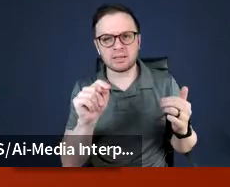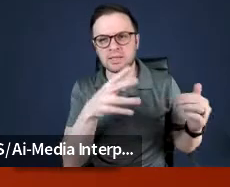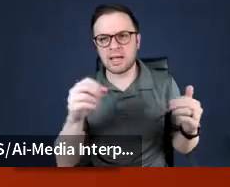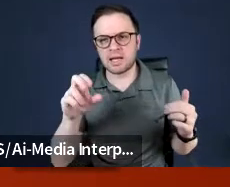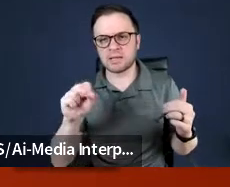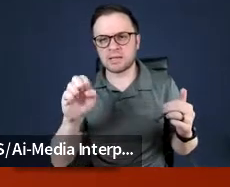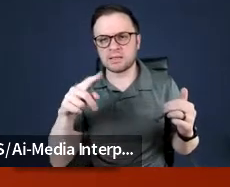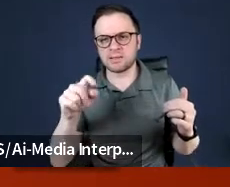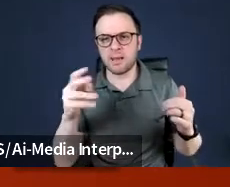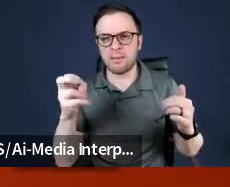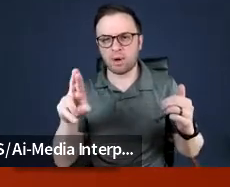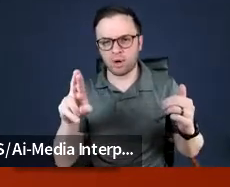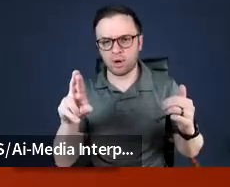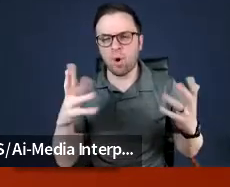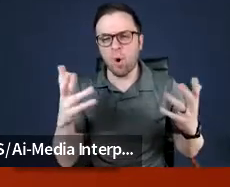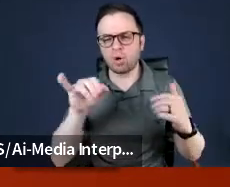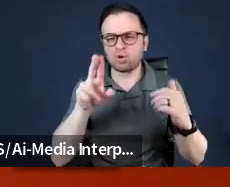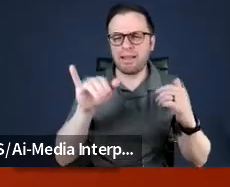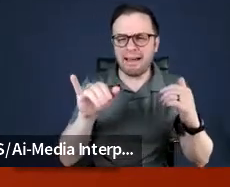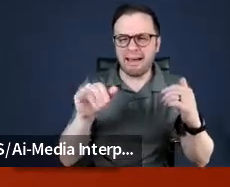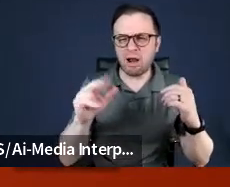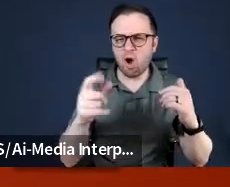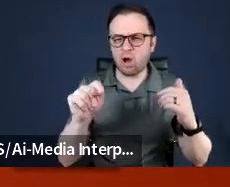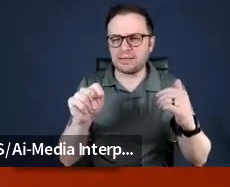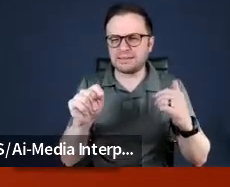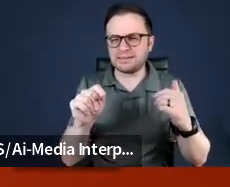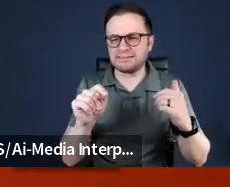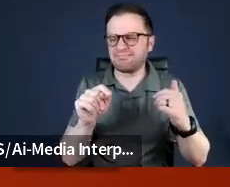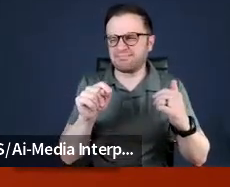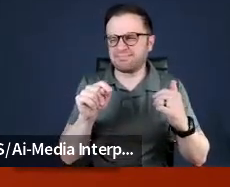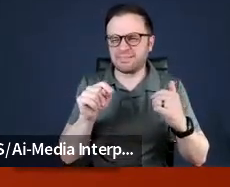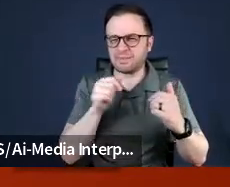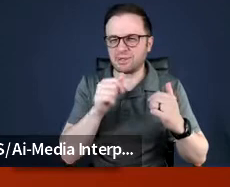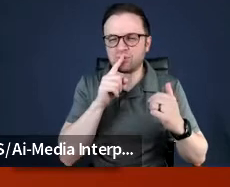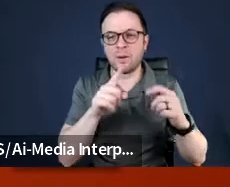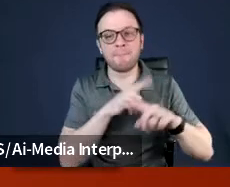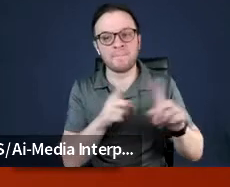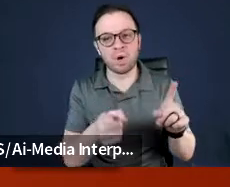I want to say in August and September